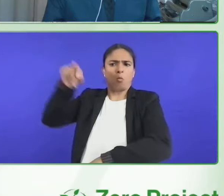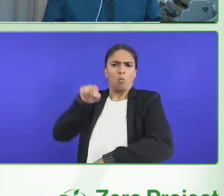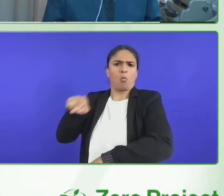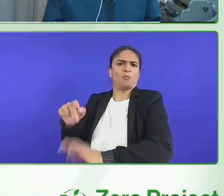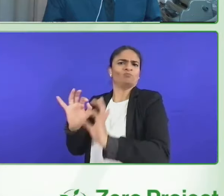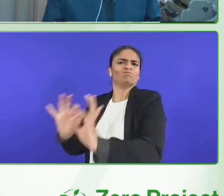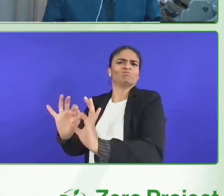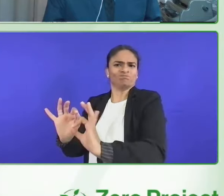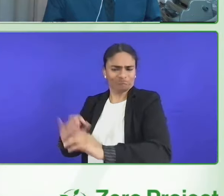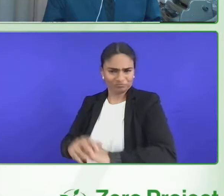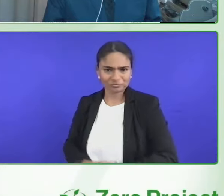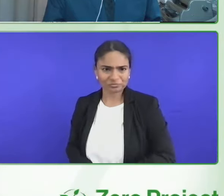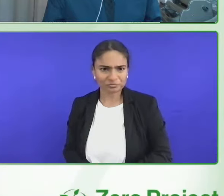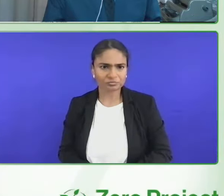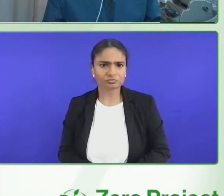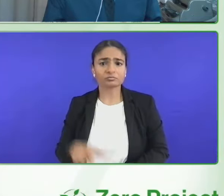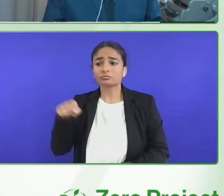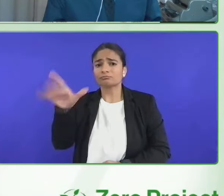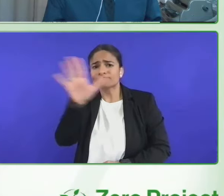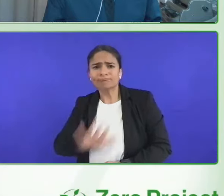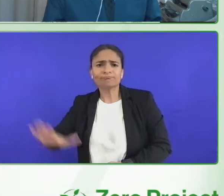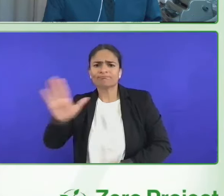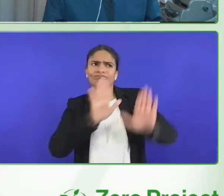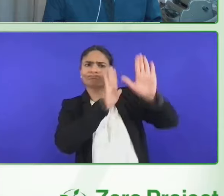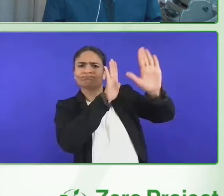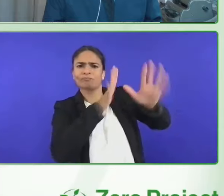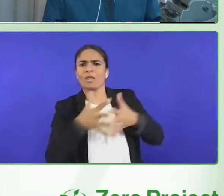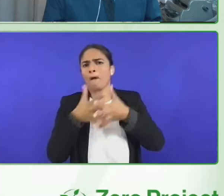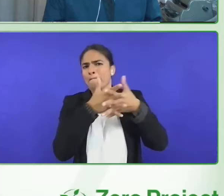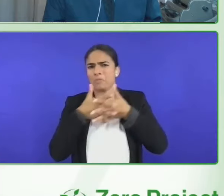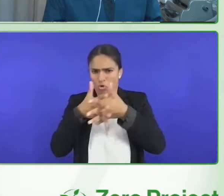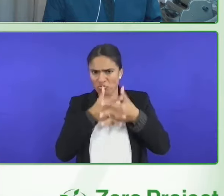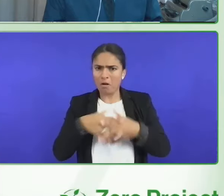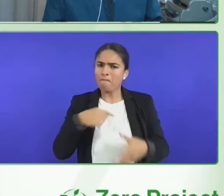How do we make this happen and make sure that this is not just